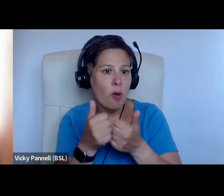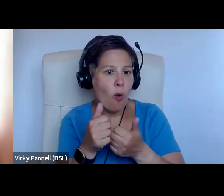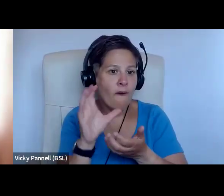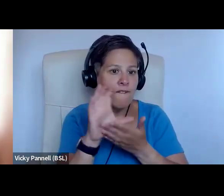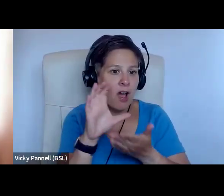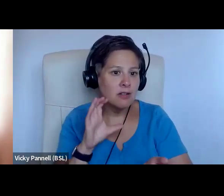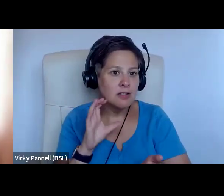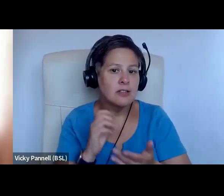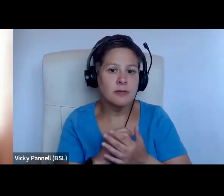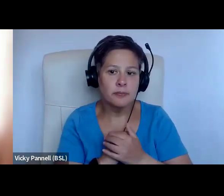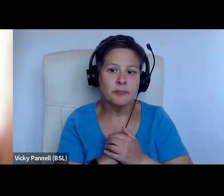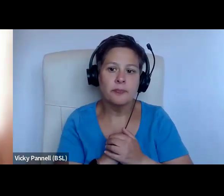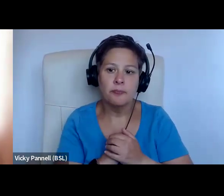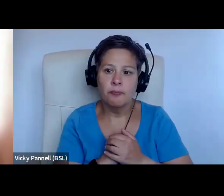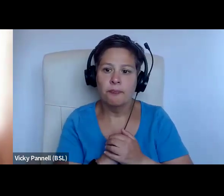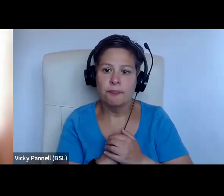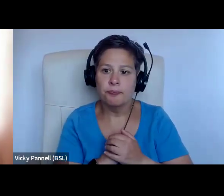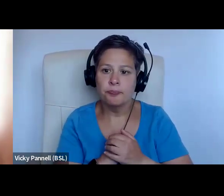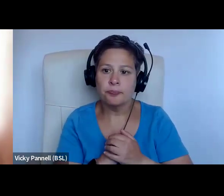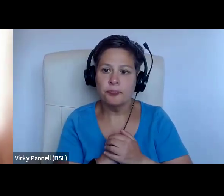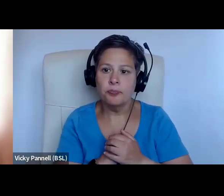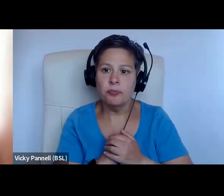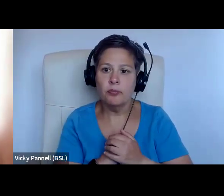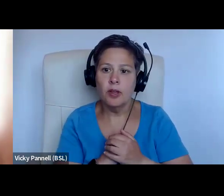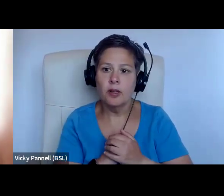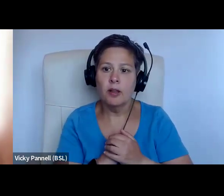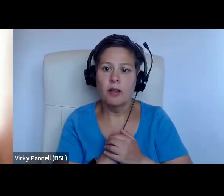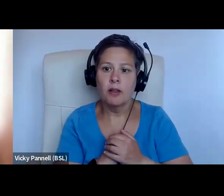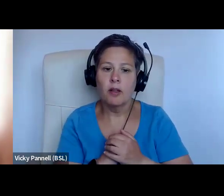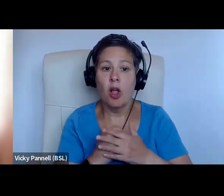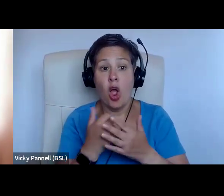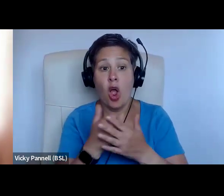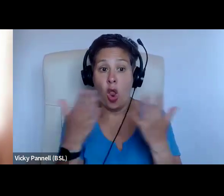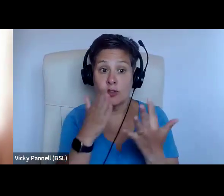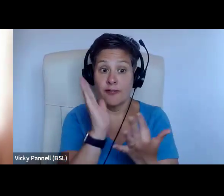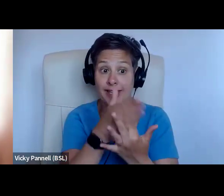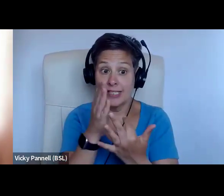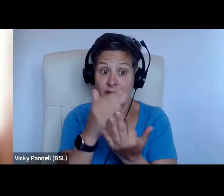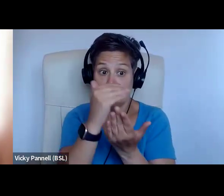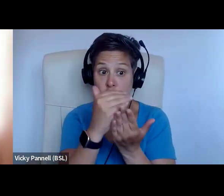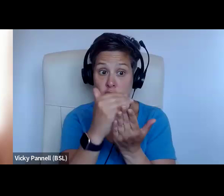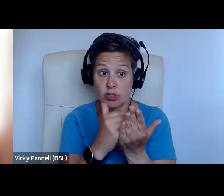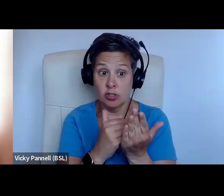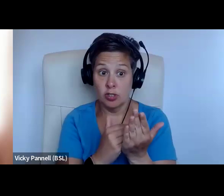improvements to the student services delivering them is considered disappointing